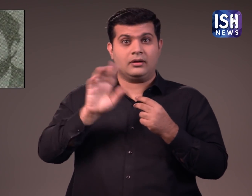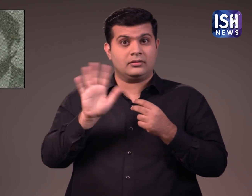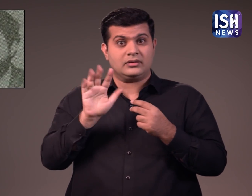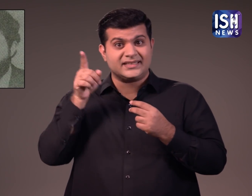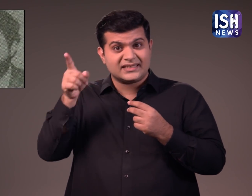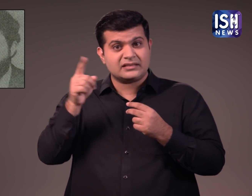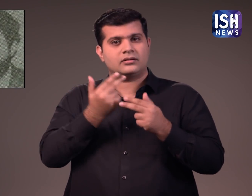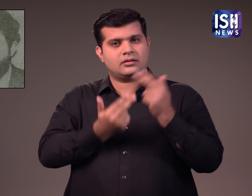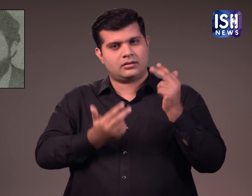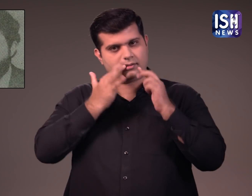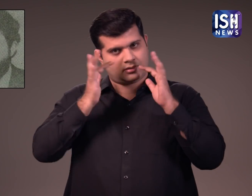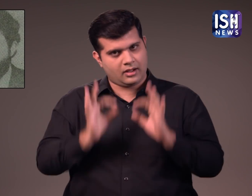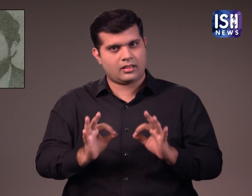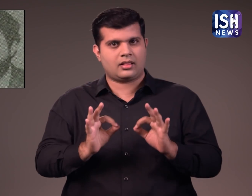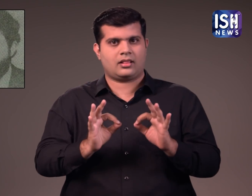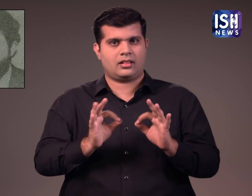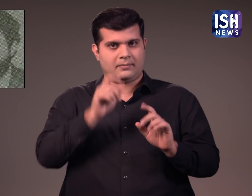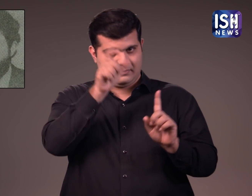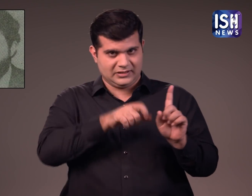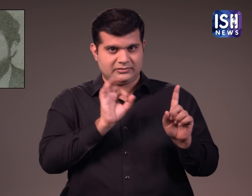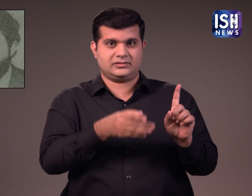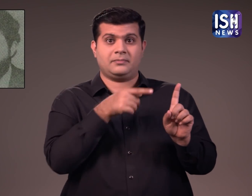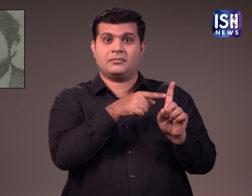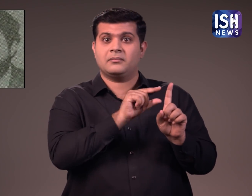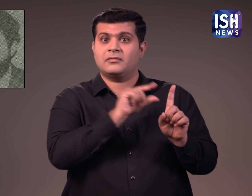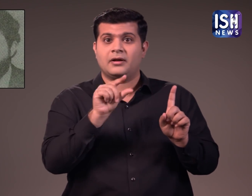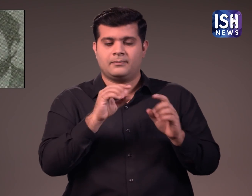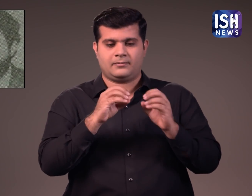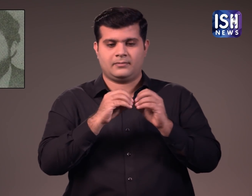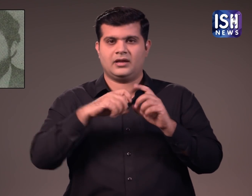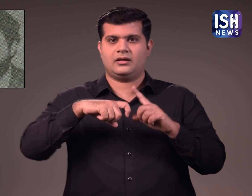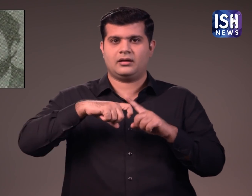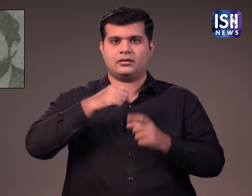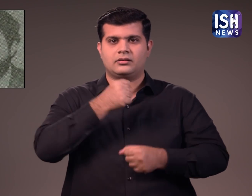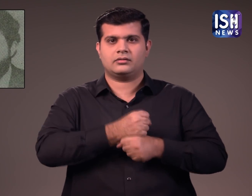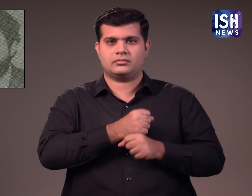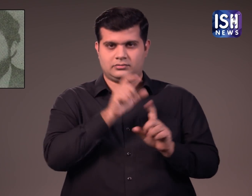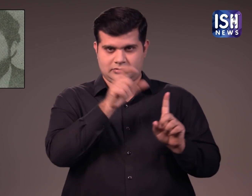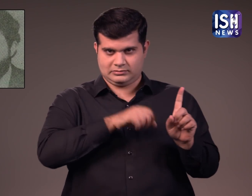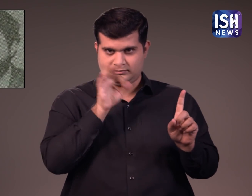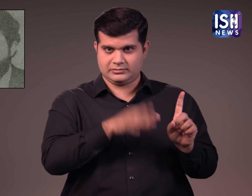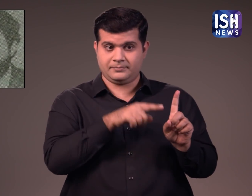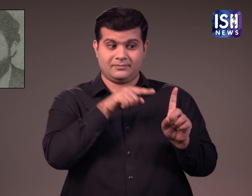This was a real story. It was based on BK Ganjoo's story.